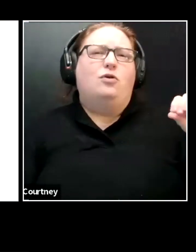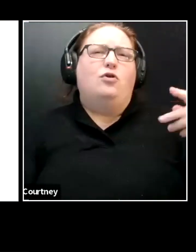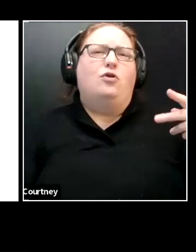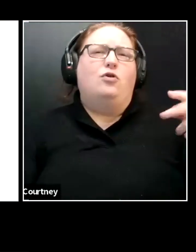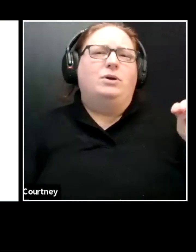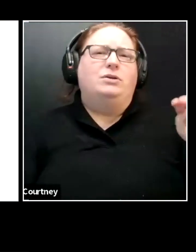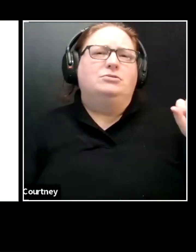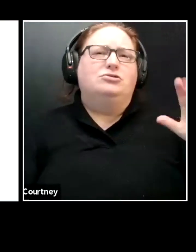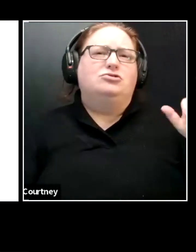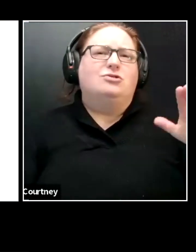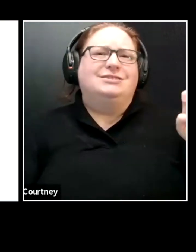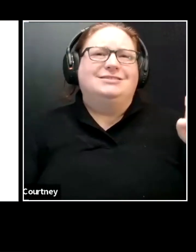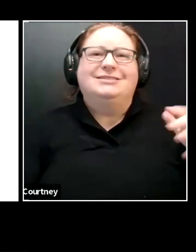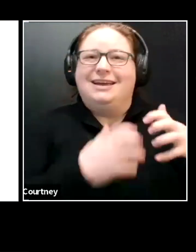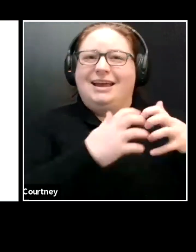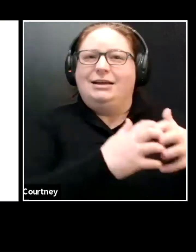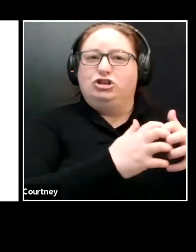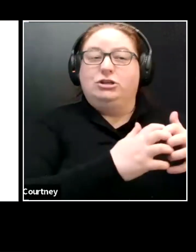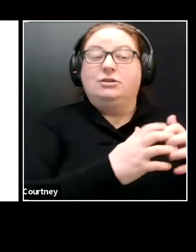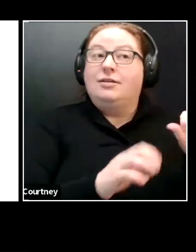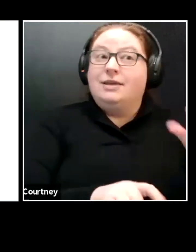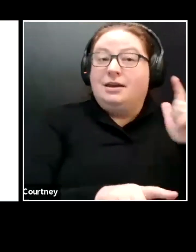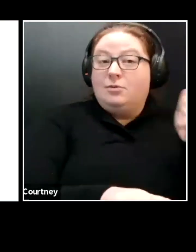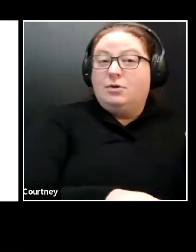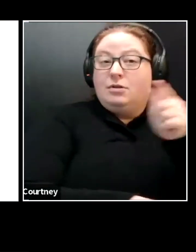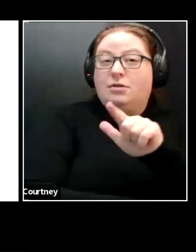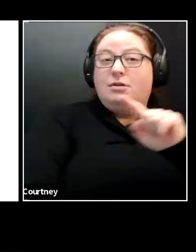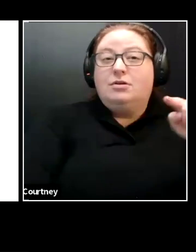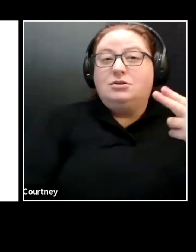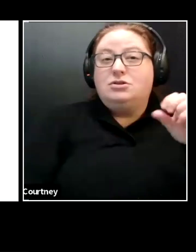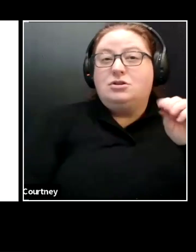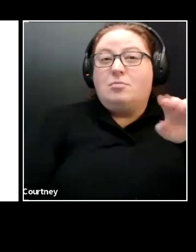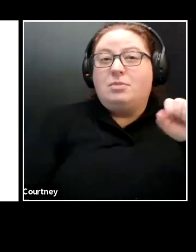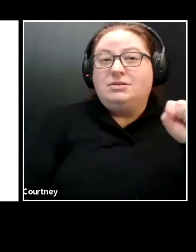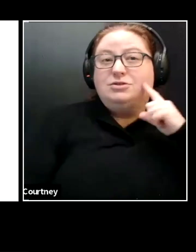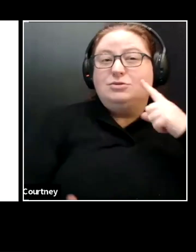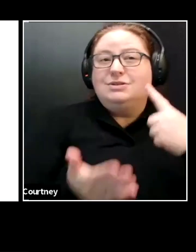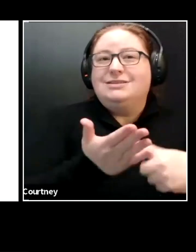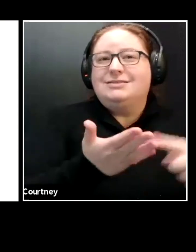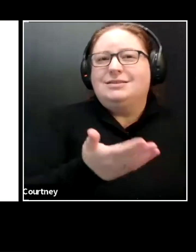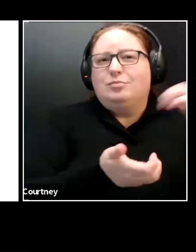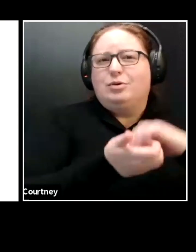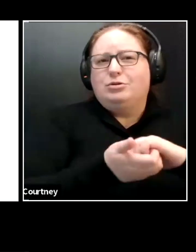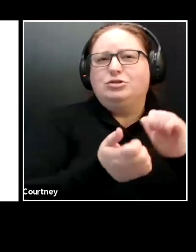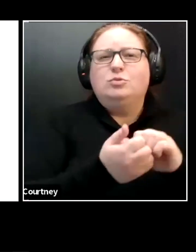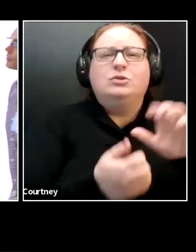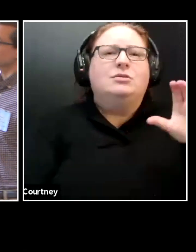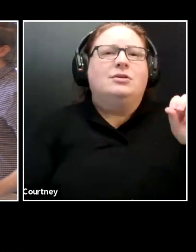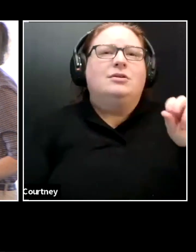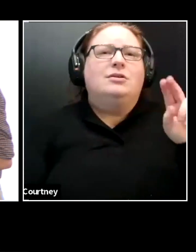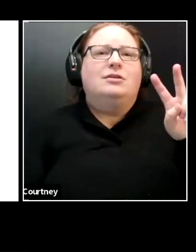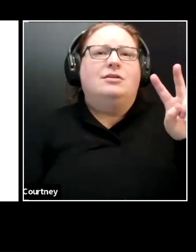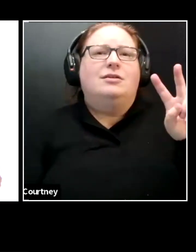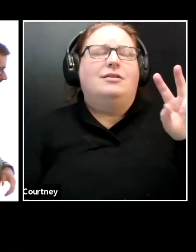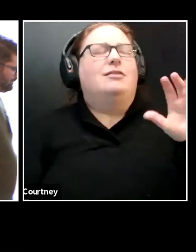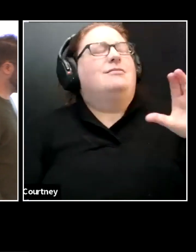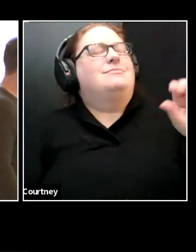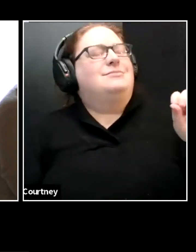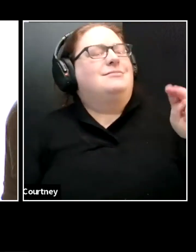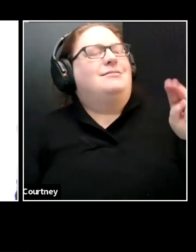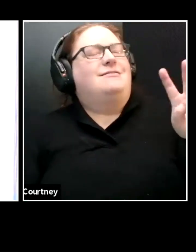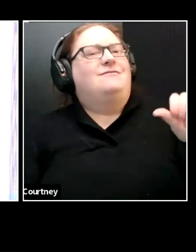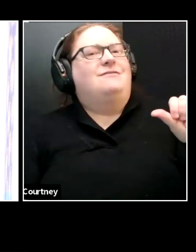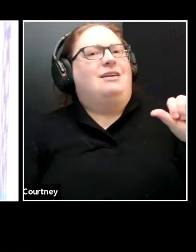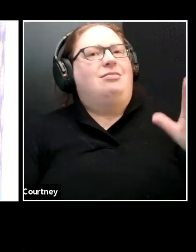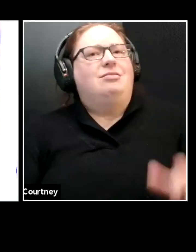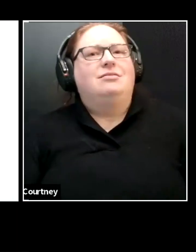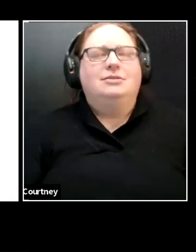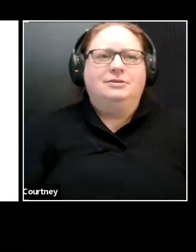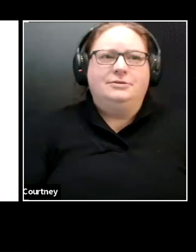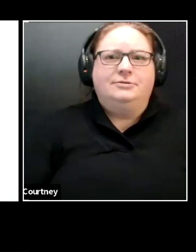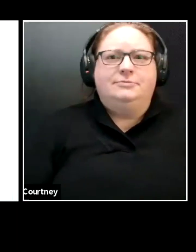And with that I'll pass it back to Thomas to talk about the partnership with Conveyal.